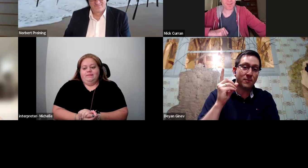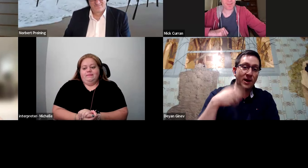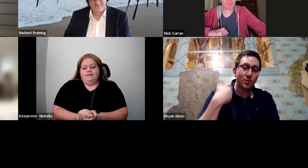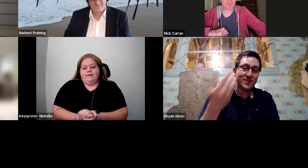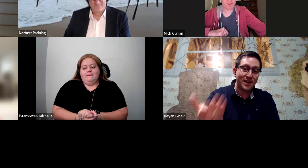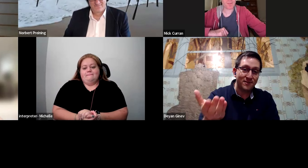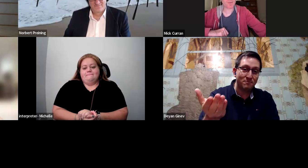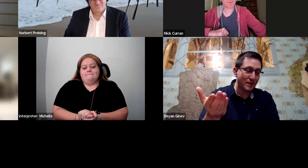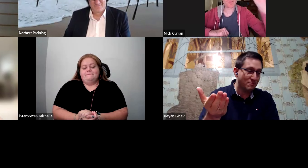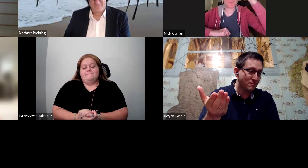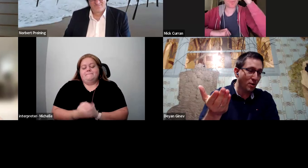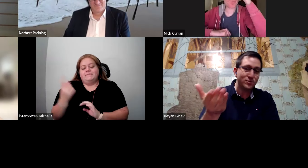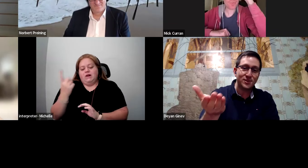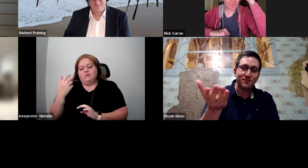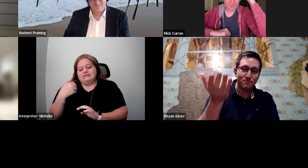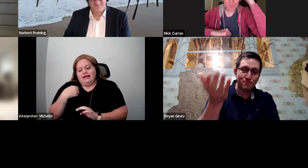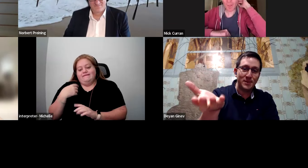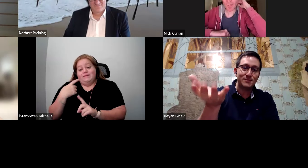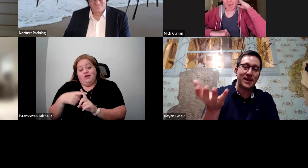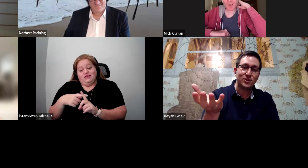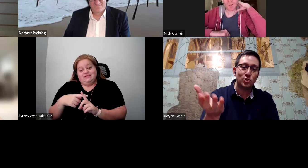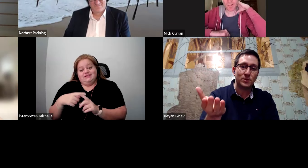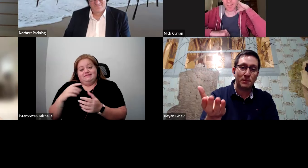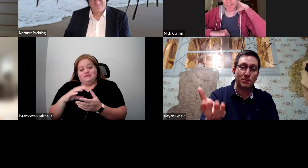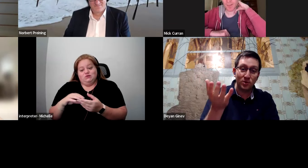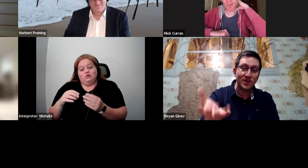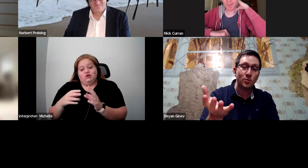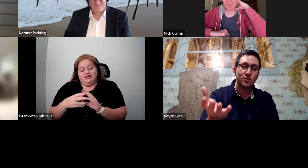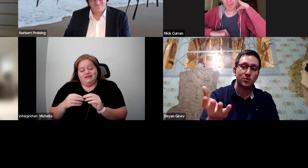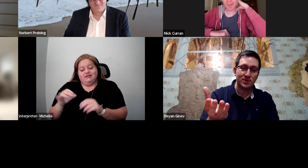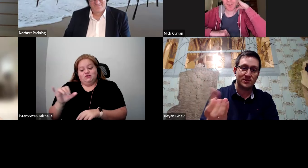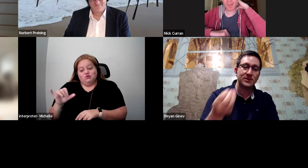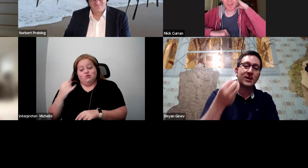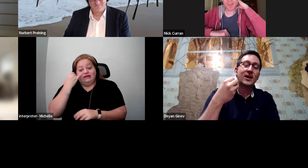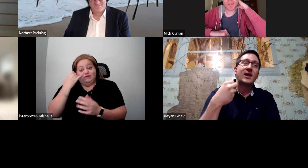I always have a positive peace pledge to the people who really want to do this.